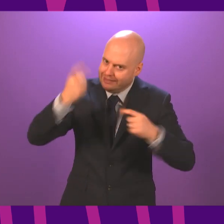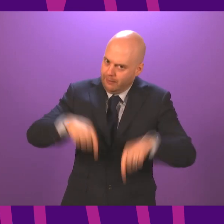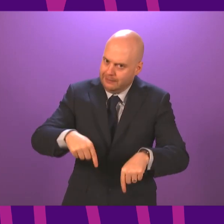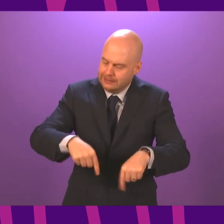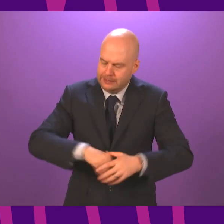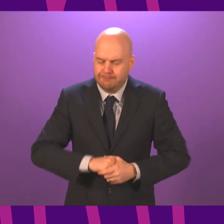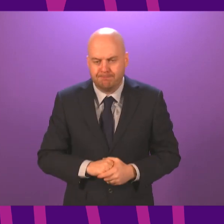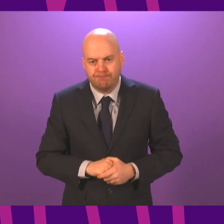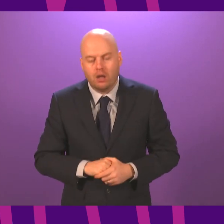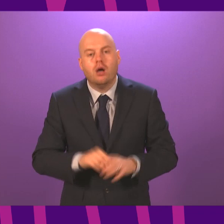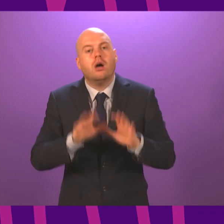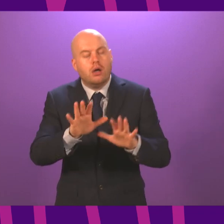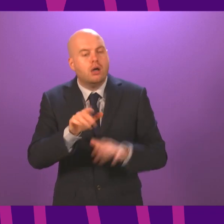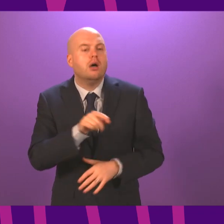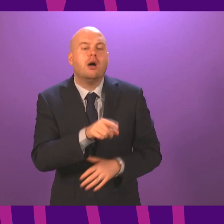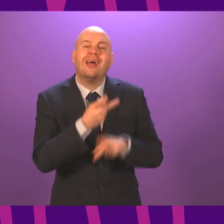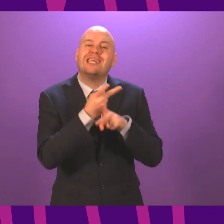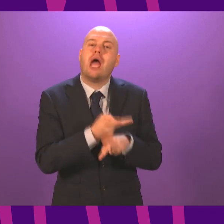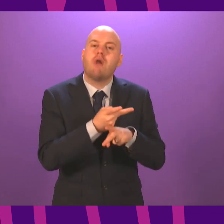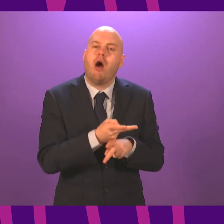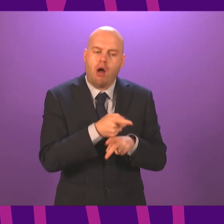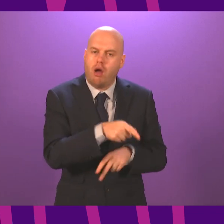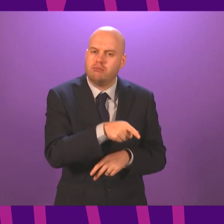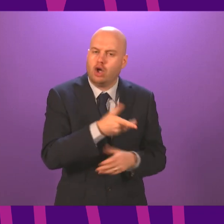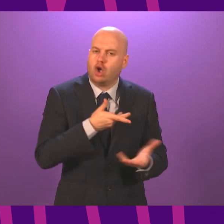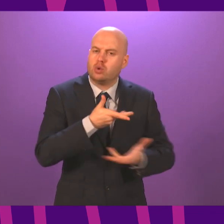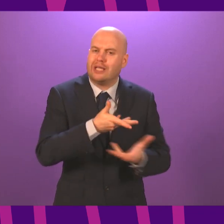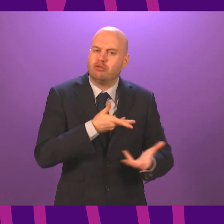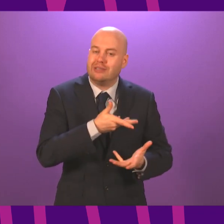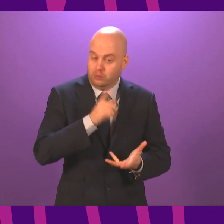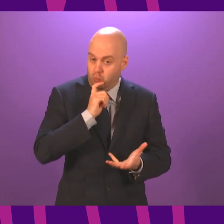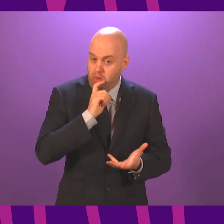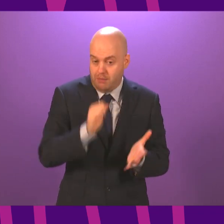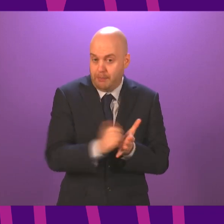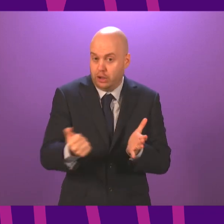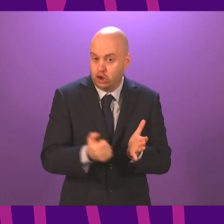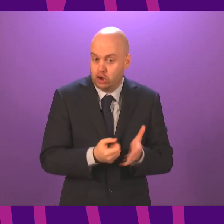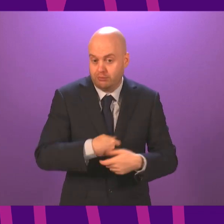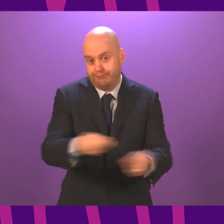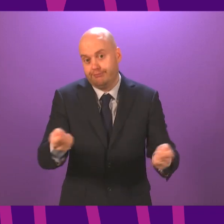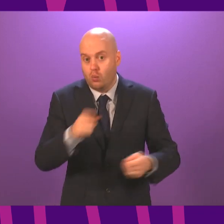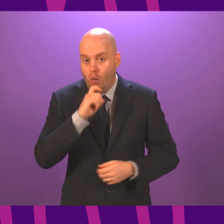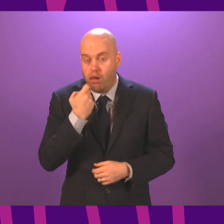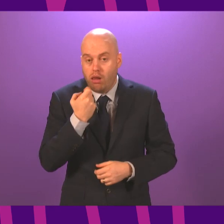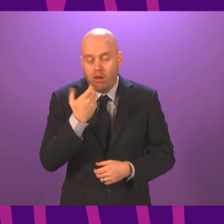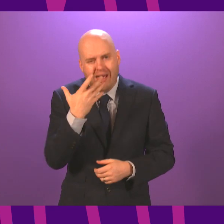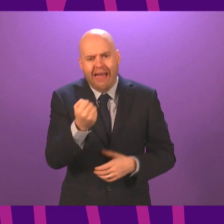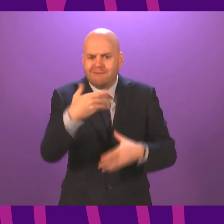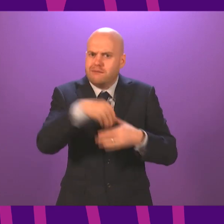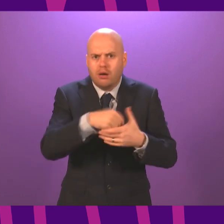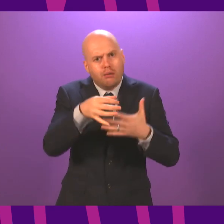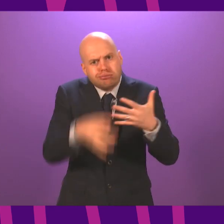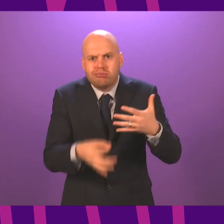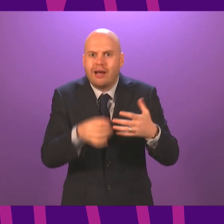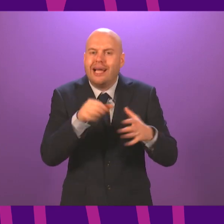The carers assistance consultation will look at a myriad of issues. Alison Johnstone mentions one